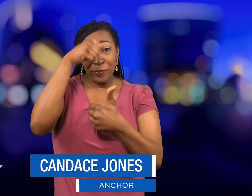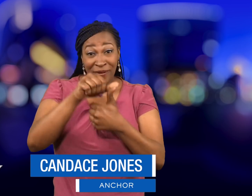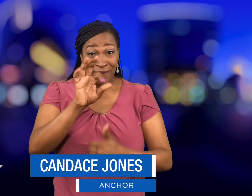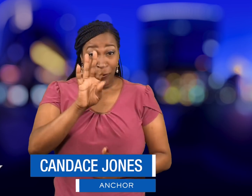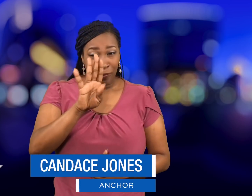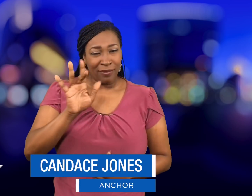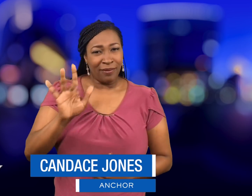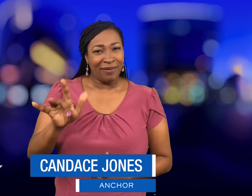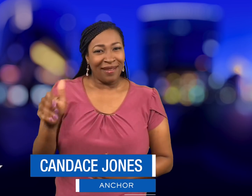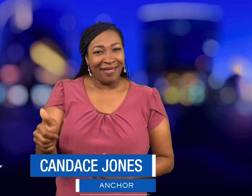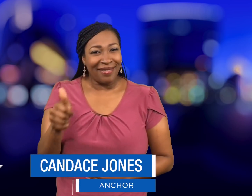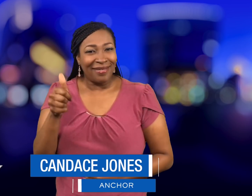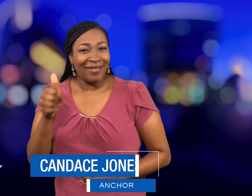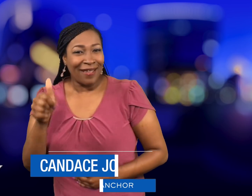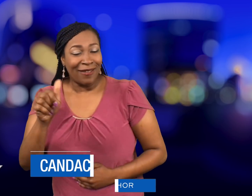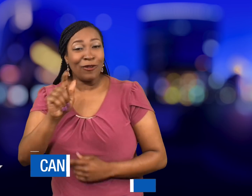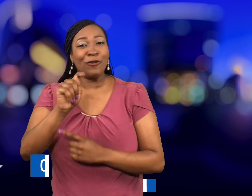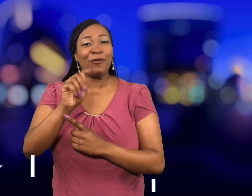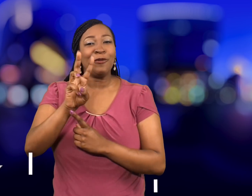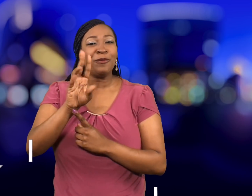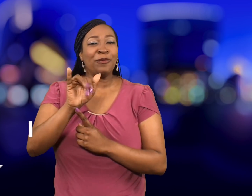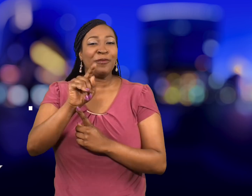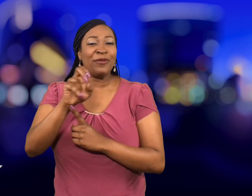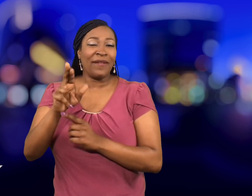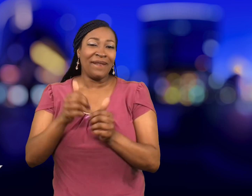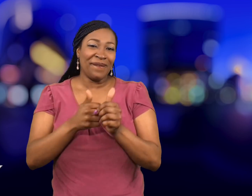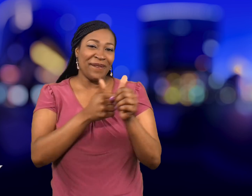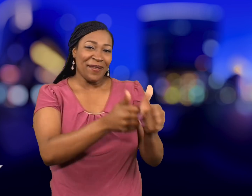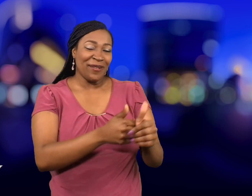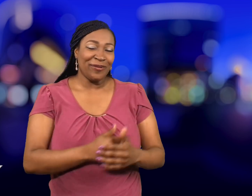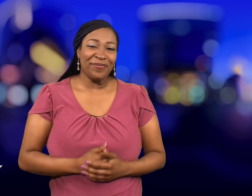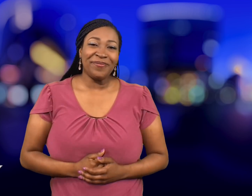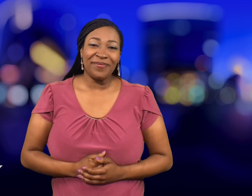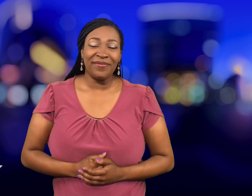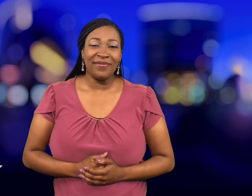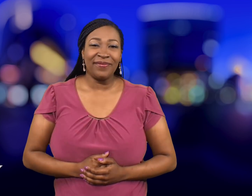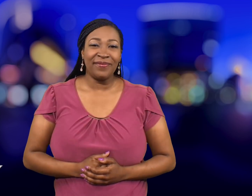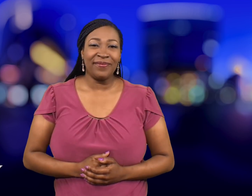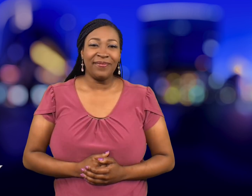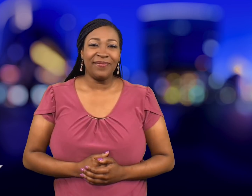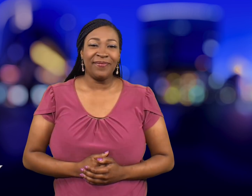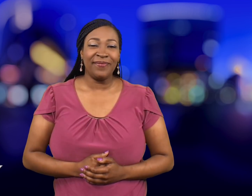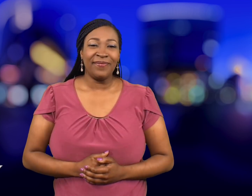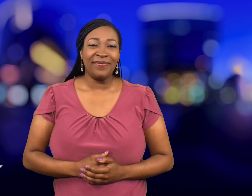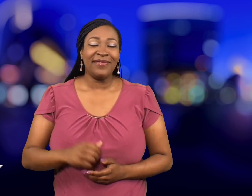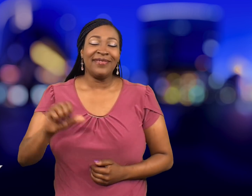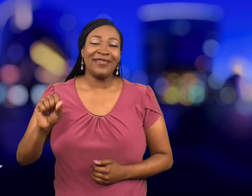Remember to like us on Facebook and follow us on Twitter.